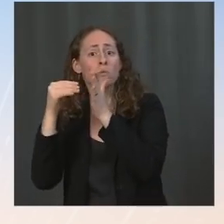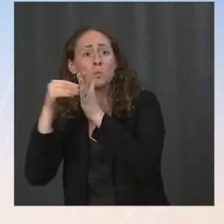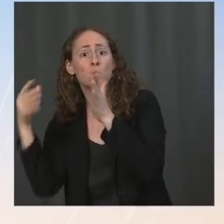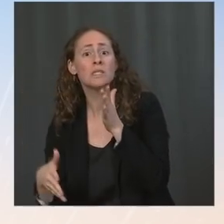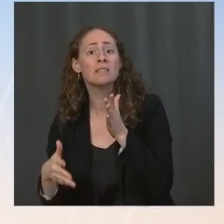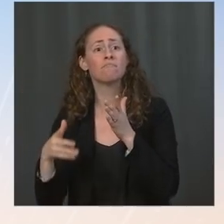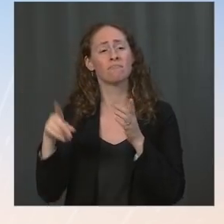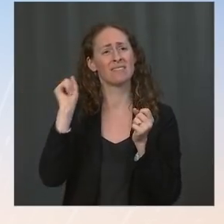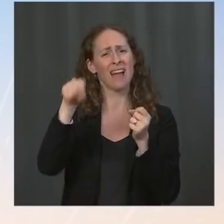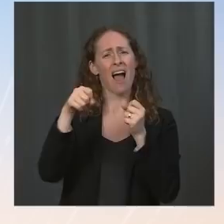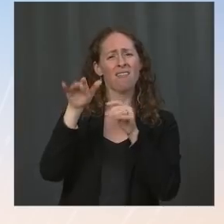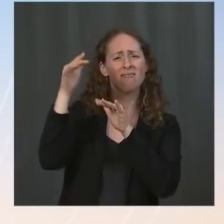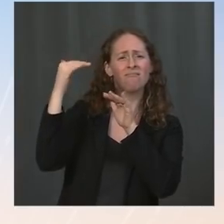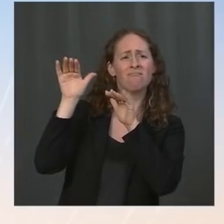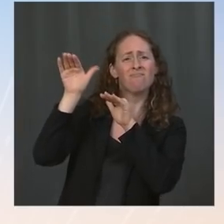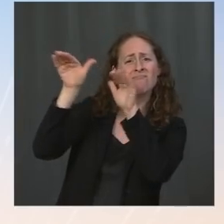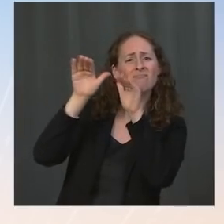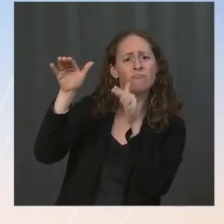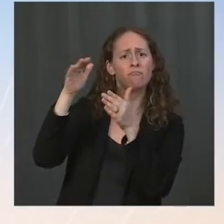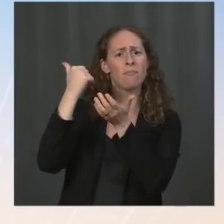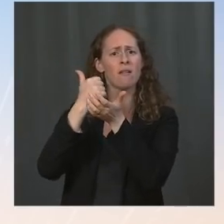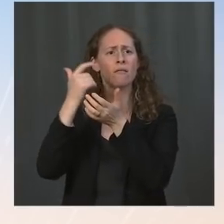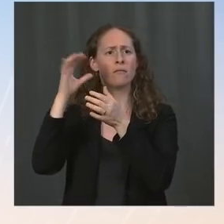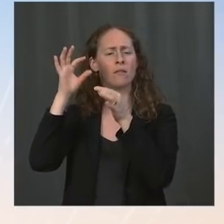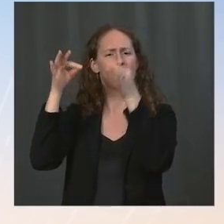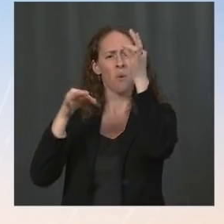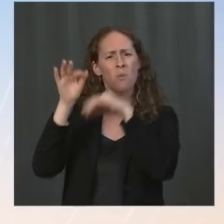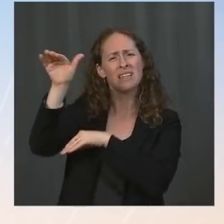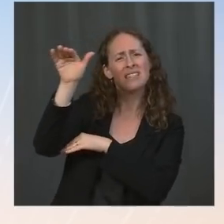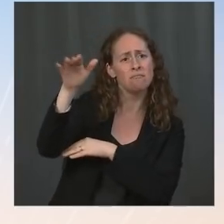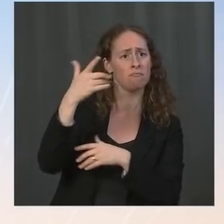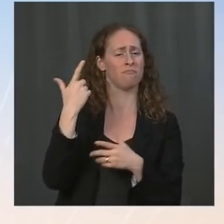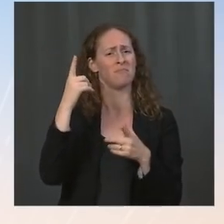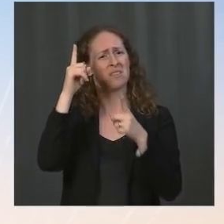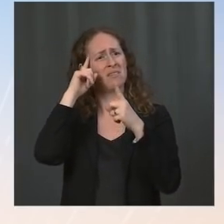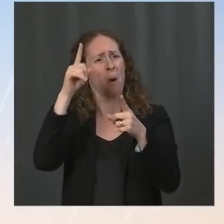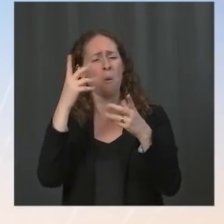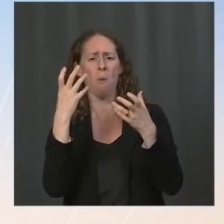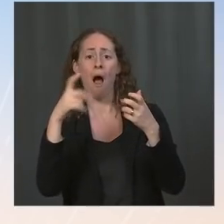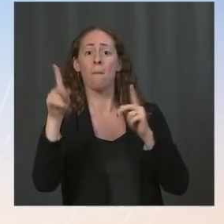to ensure access to justice for vulnerable tenants. So far, over 40 major law school deans,